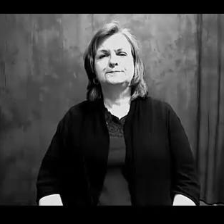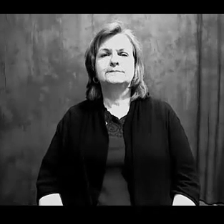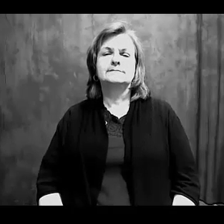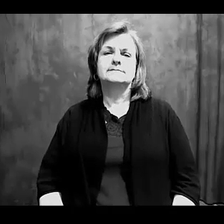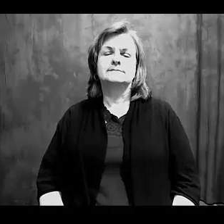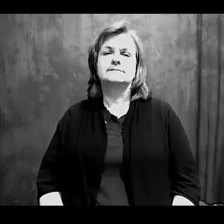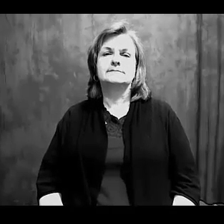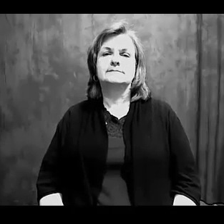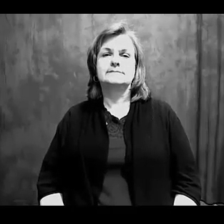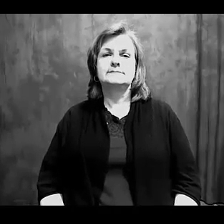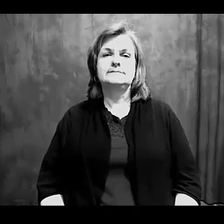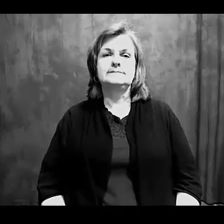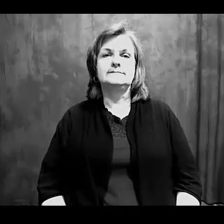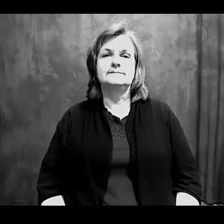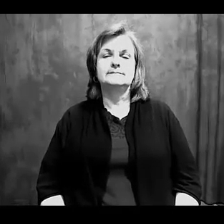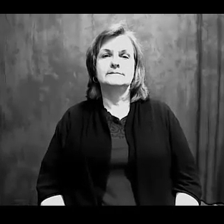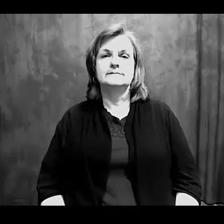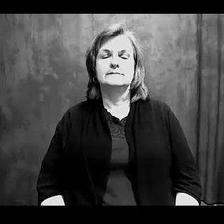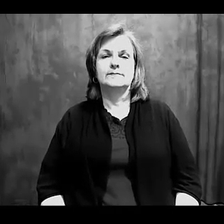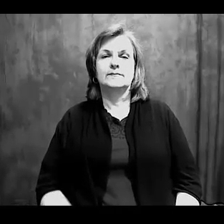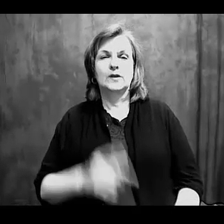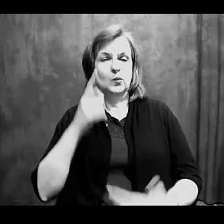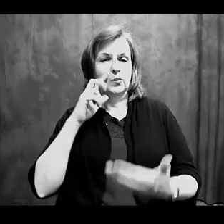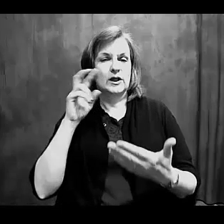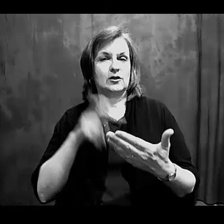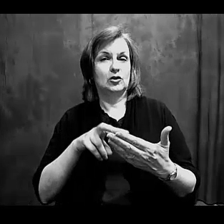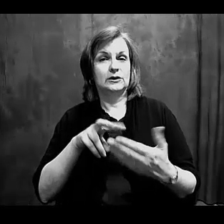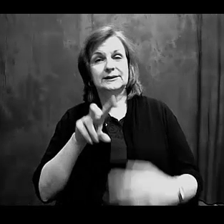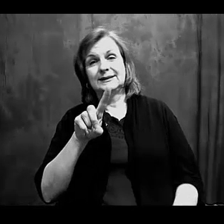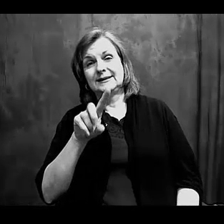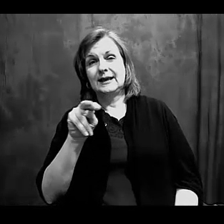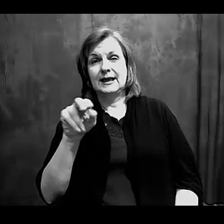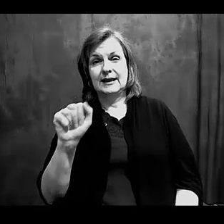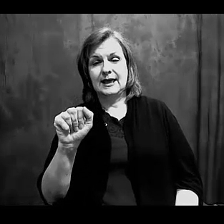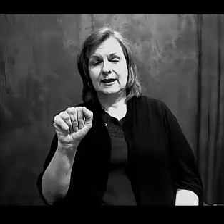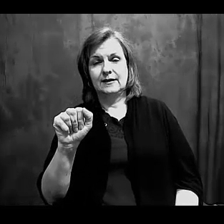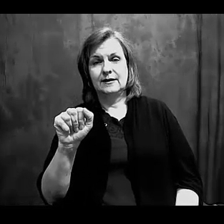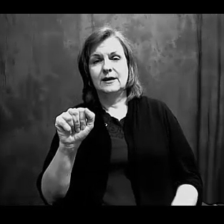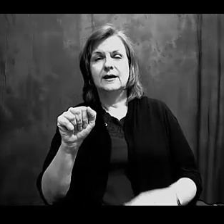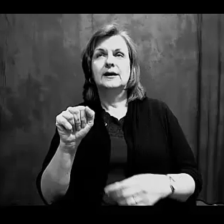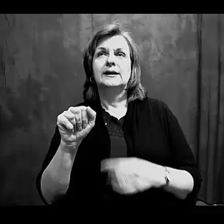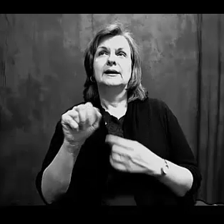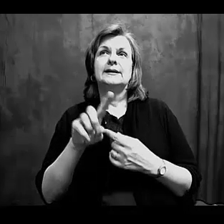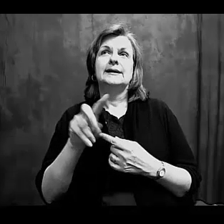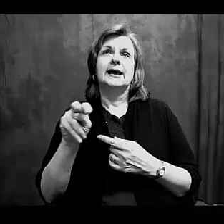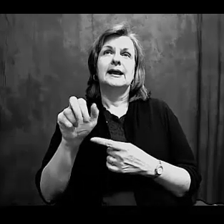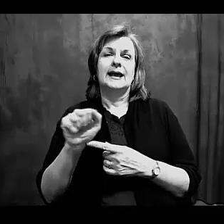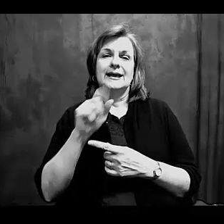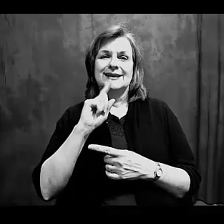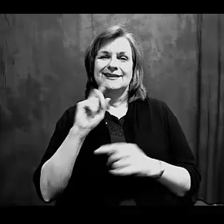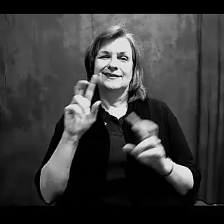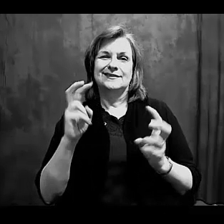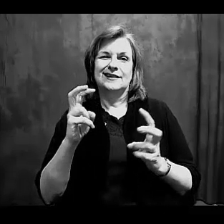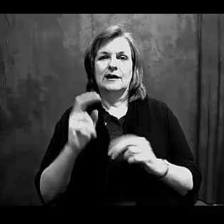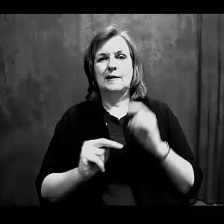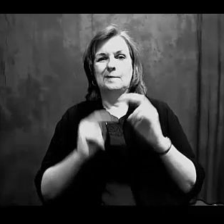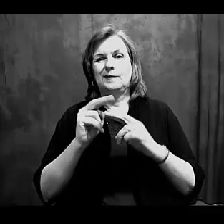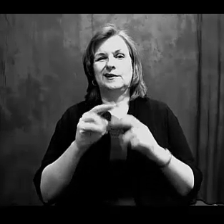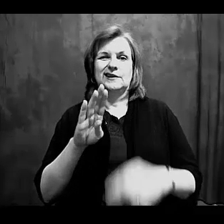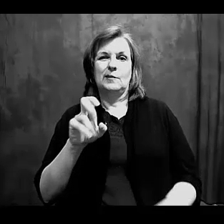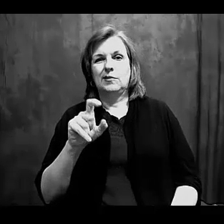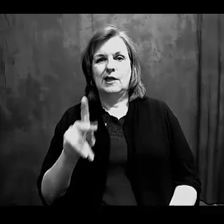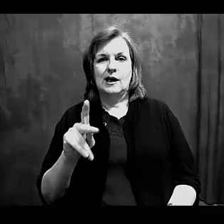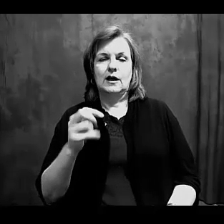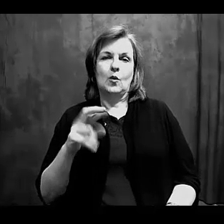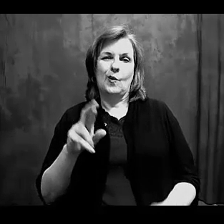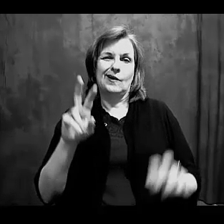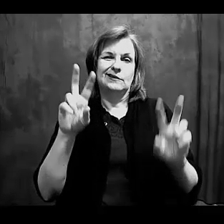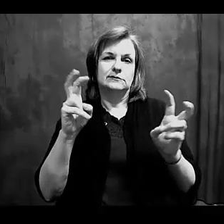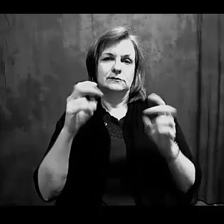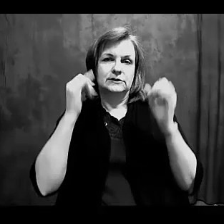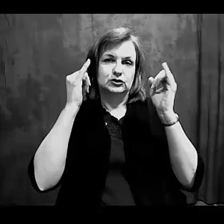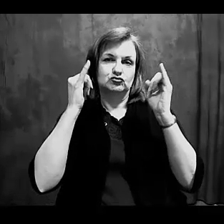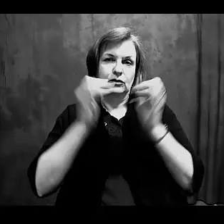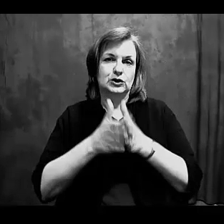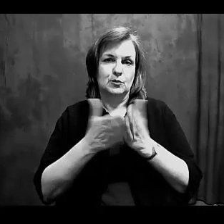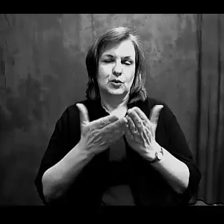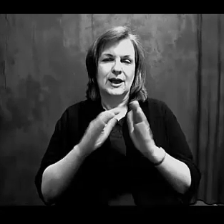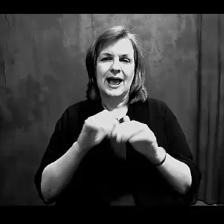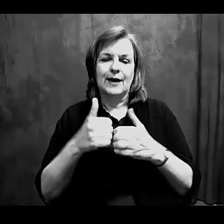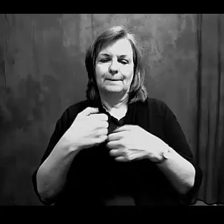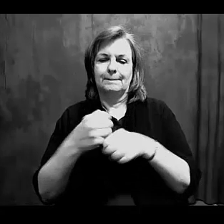when we look at DNA as a genetic material we think about DNA as a building block or instruction book for coding proteins